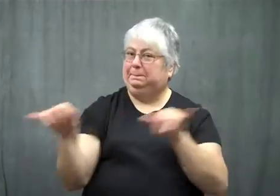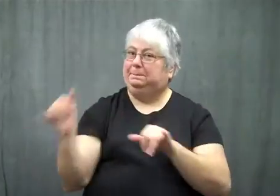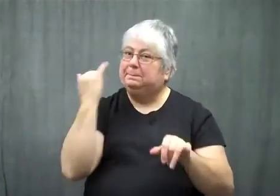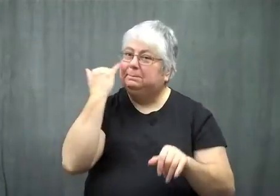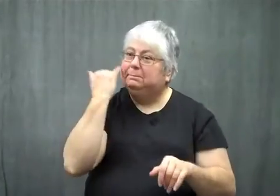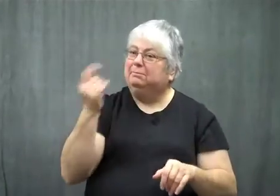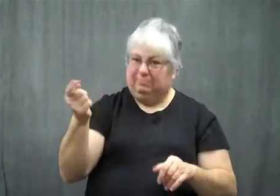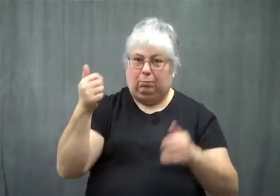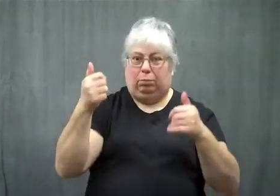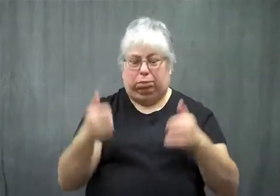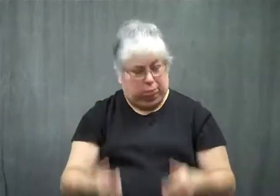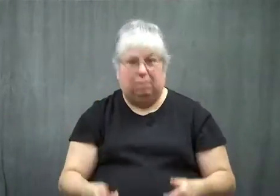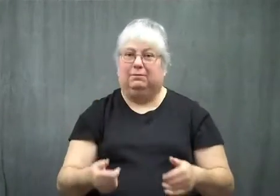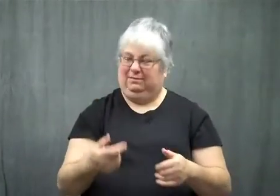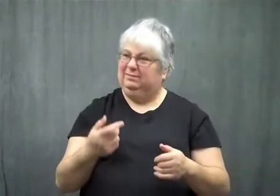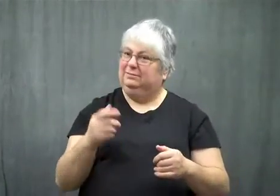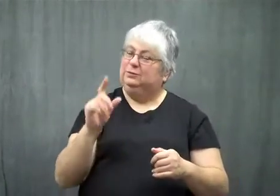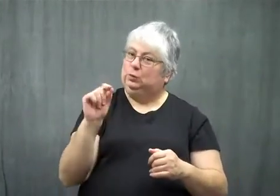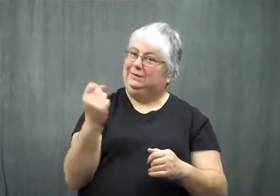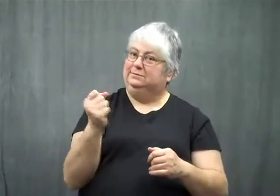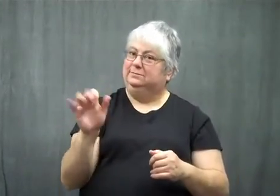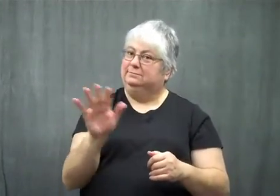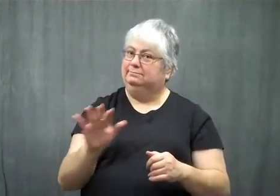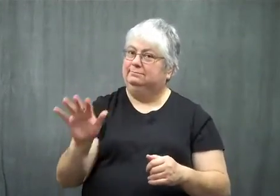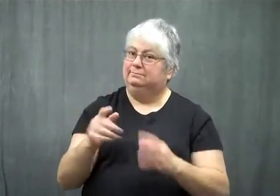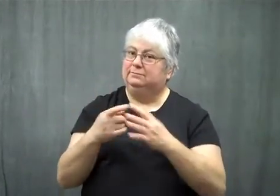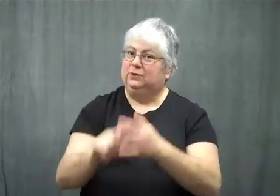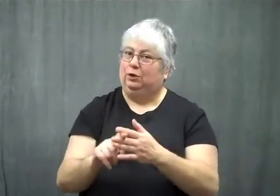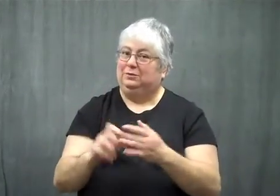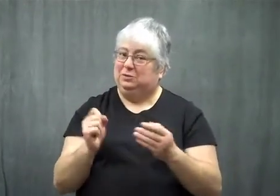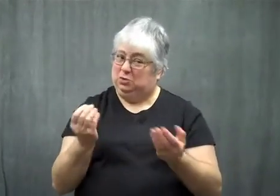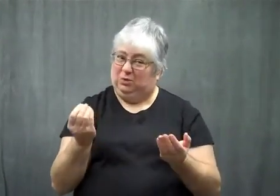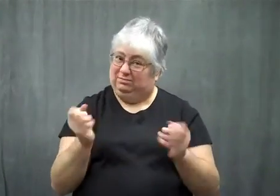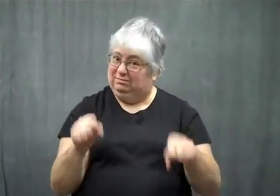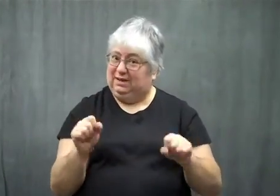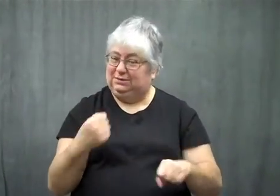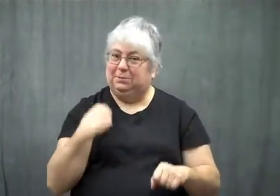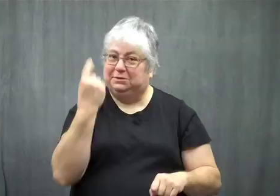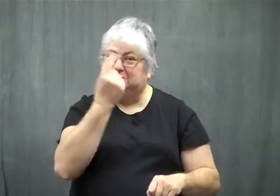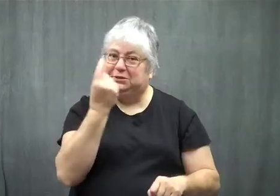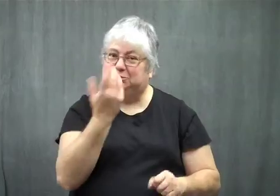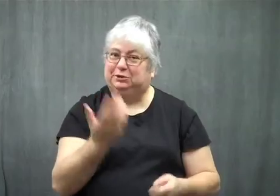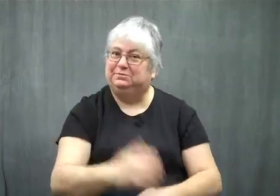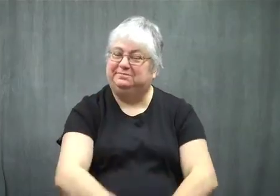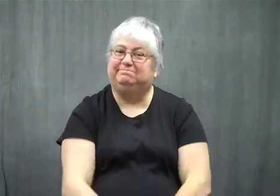was similar in that he deteriorated in his 20's. So I wonder if that's a possibility.